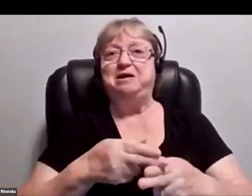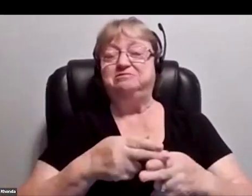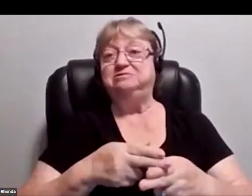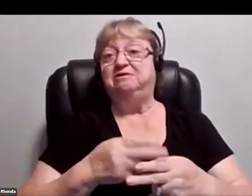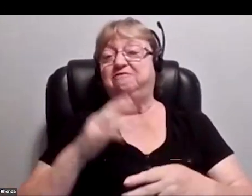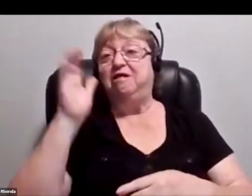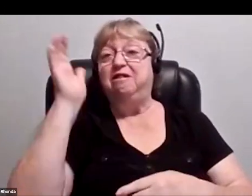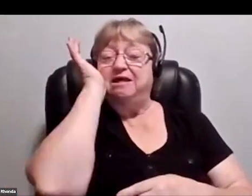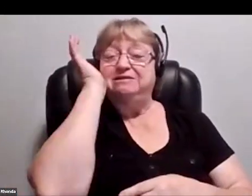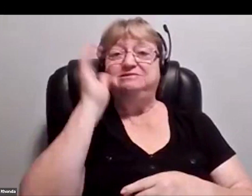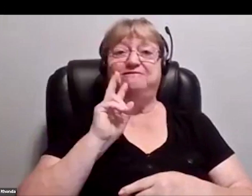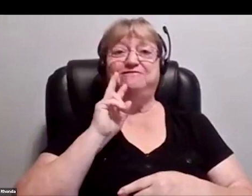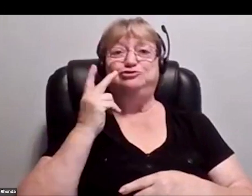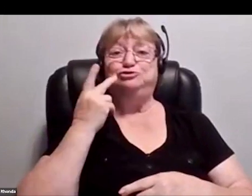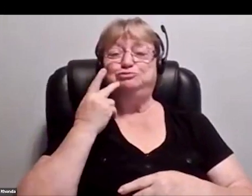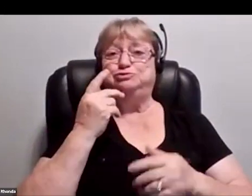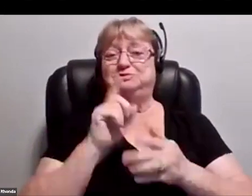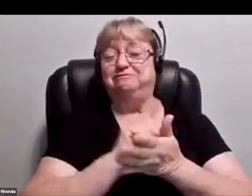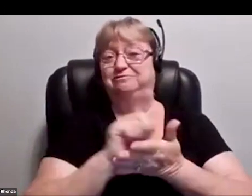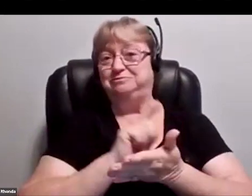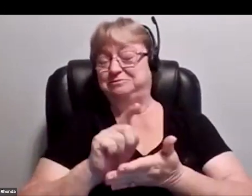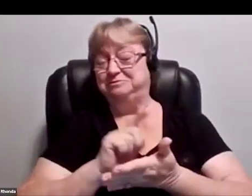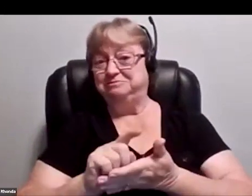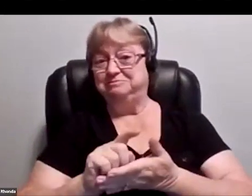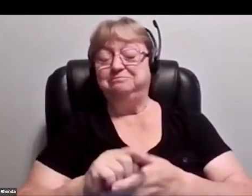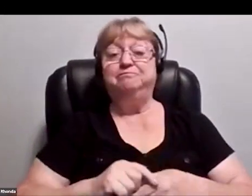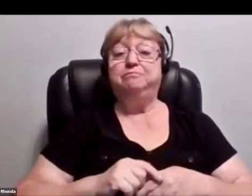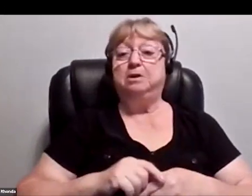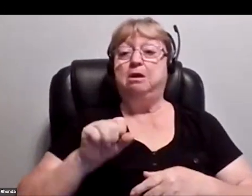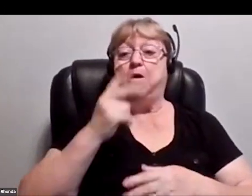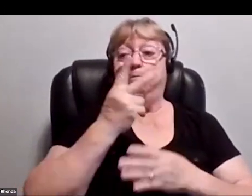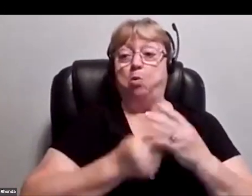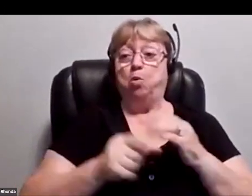Both of these spaces do have a sort of socializing areas,